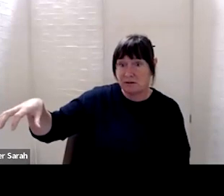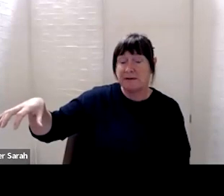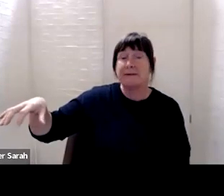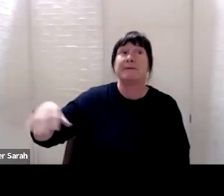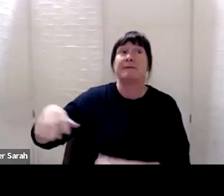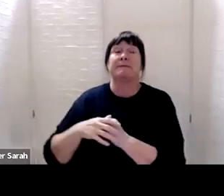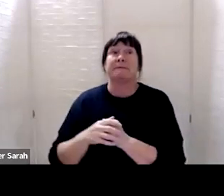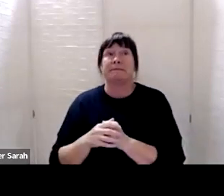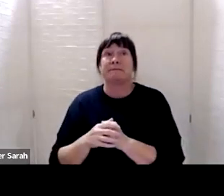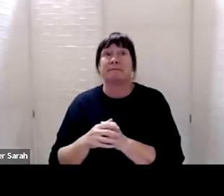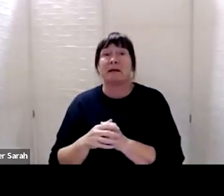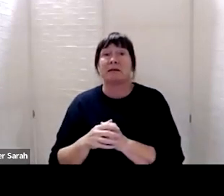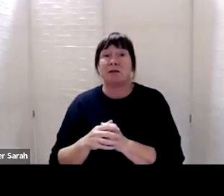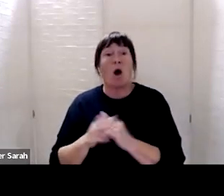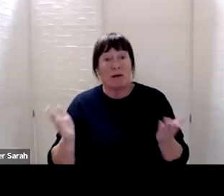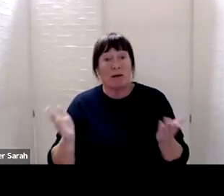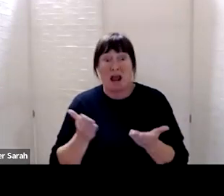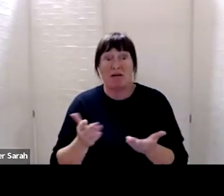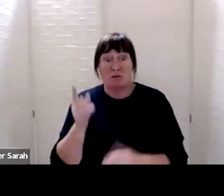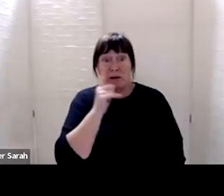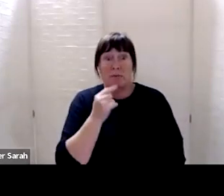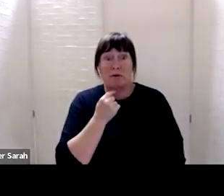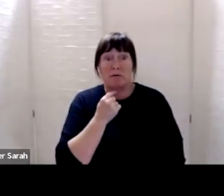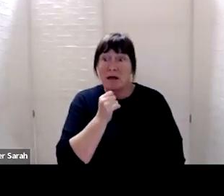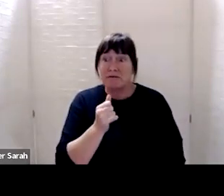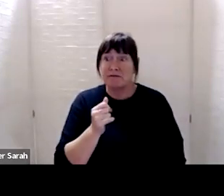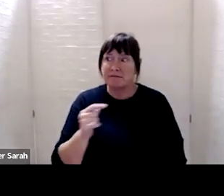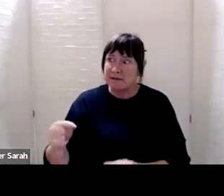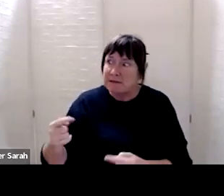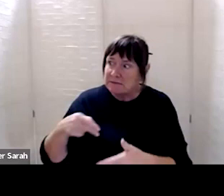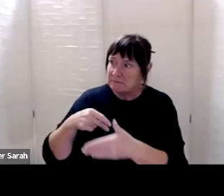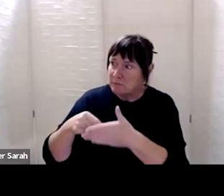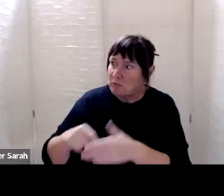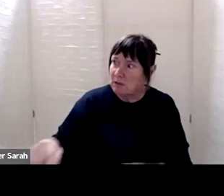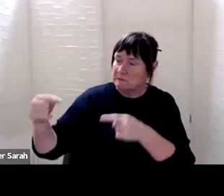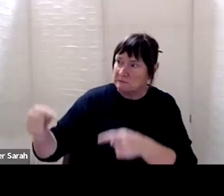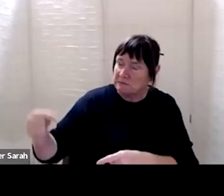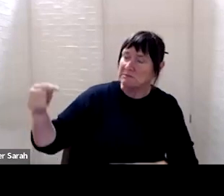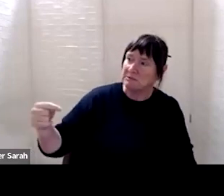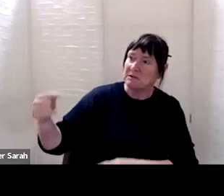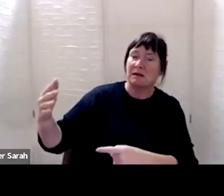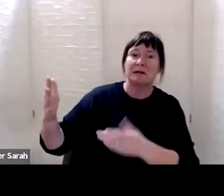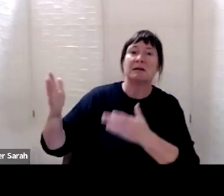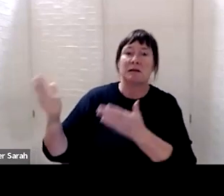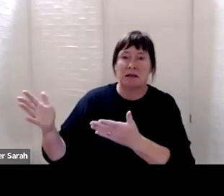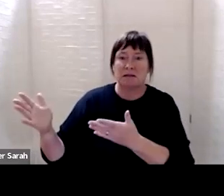So I would encourage anybody who’s having ongoing aggressive challenges with their provider that that can’t be resolved